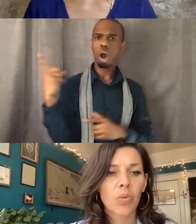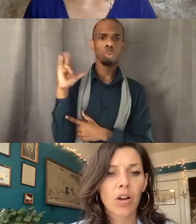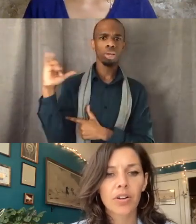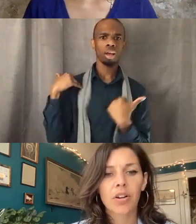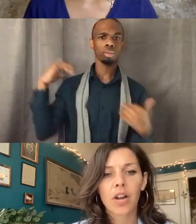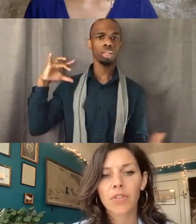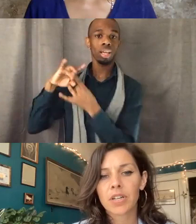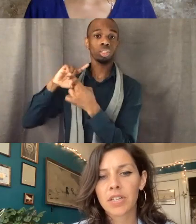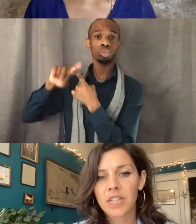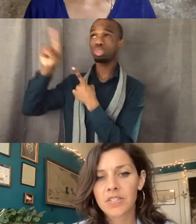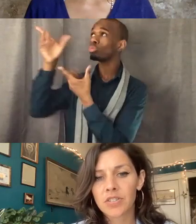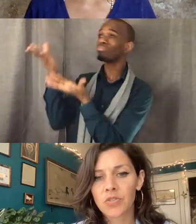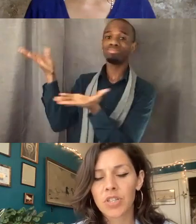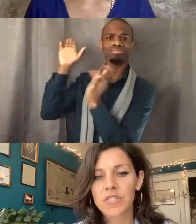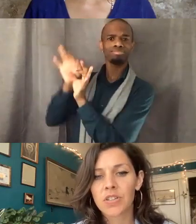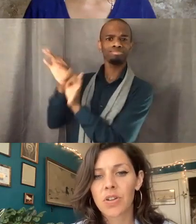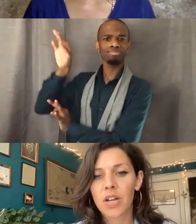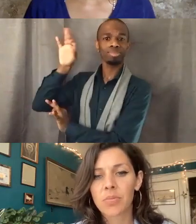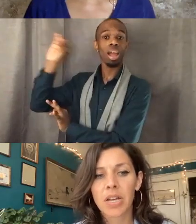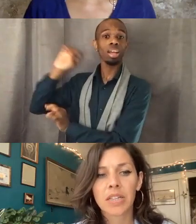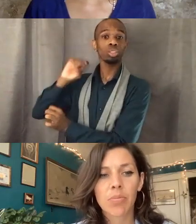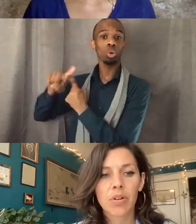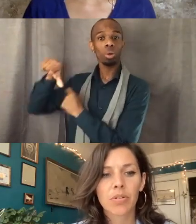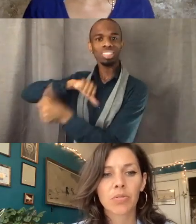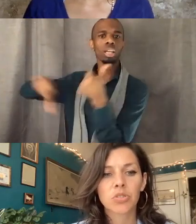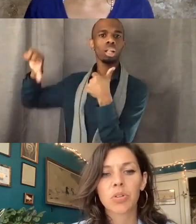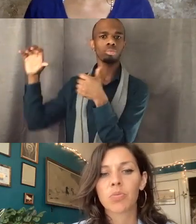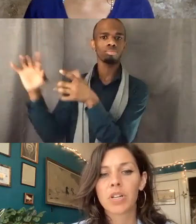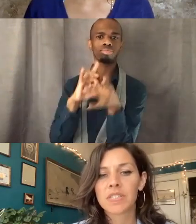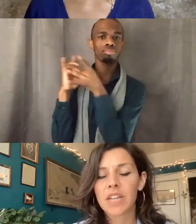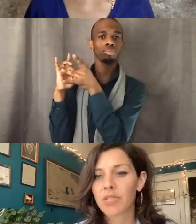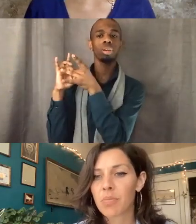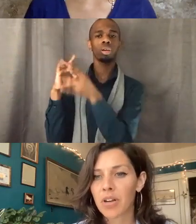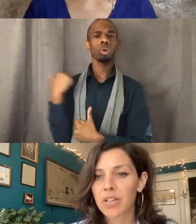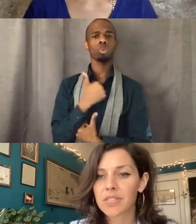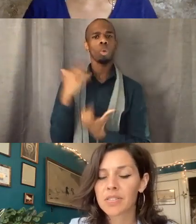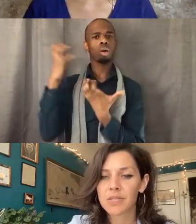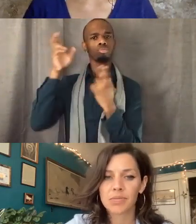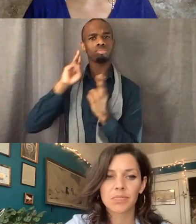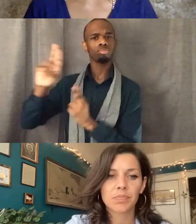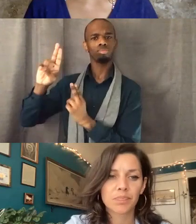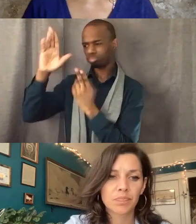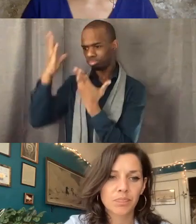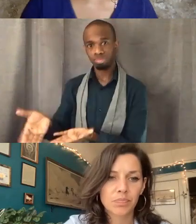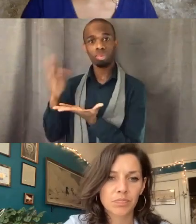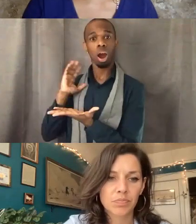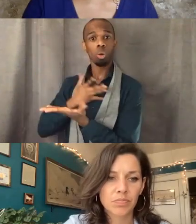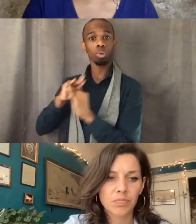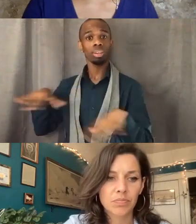We honor our African Ancestors for the still-unpaid labor which built what is now the Americas. Thank you.